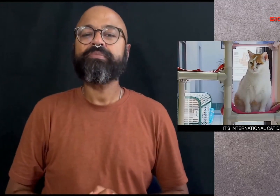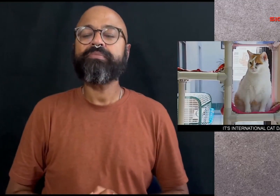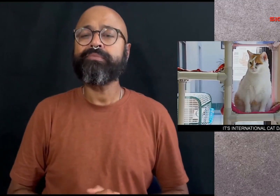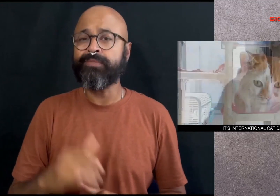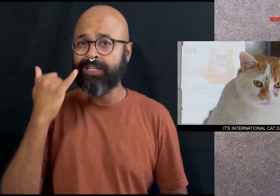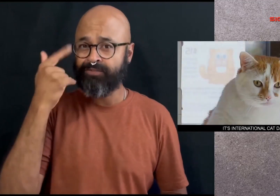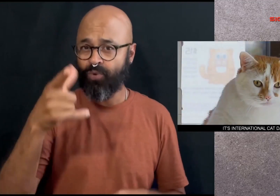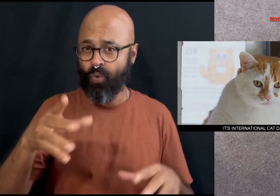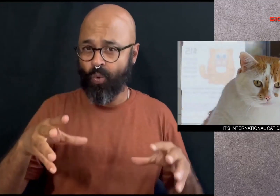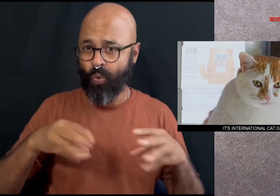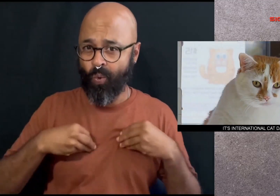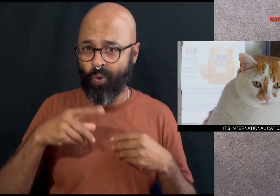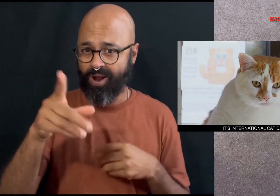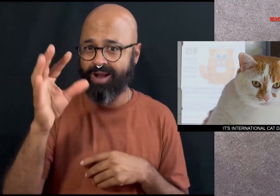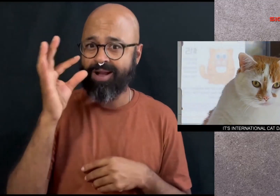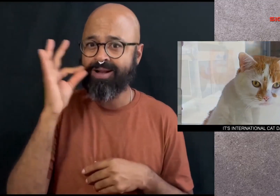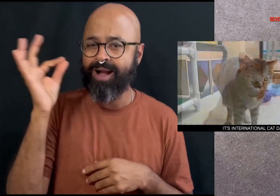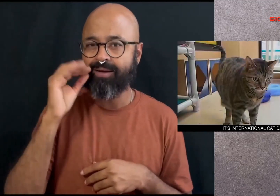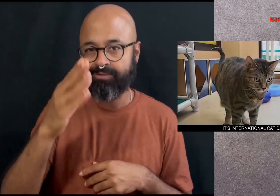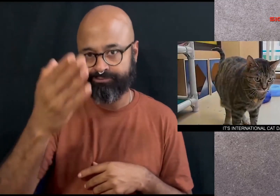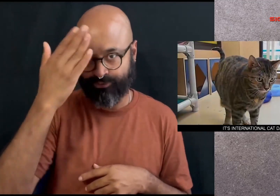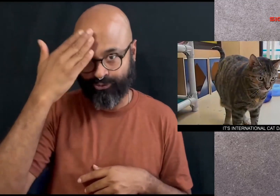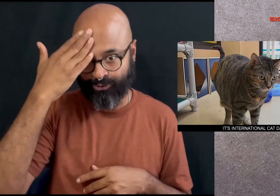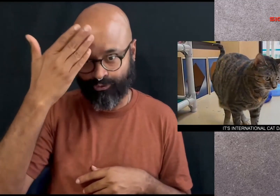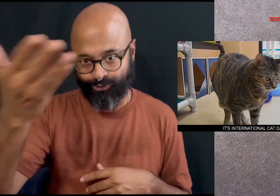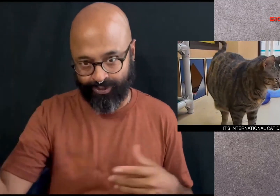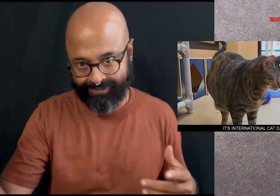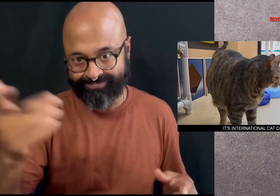And if you own a cat, you know they can be independent,